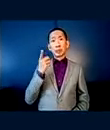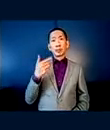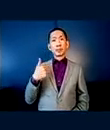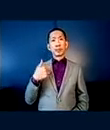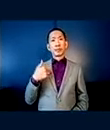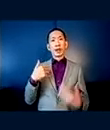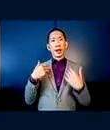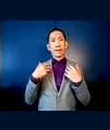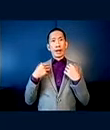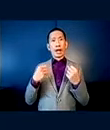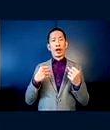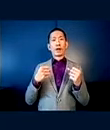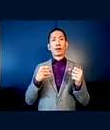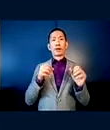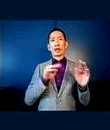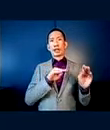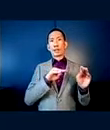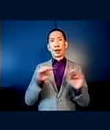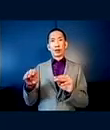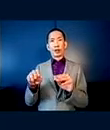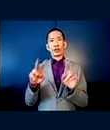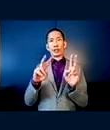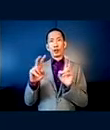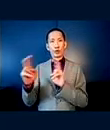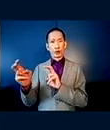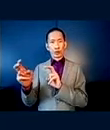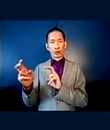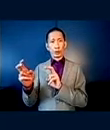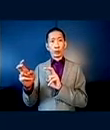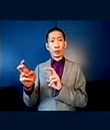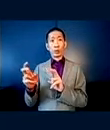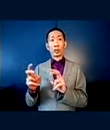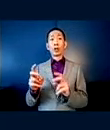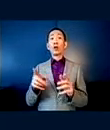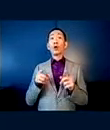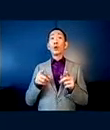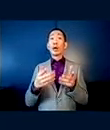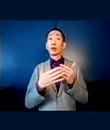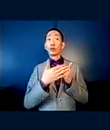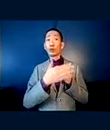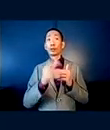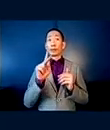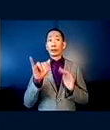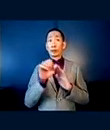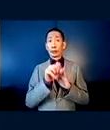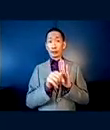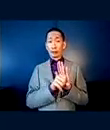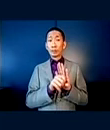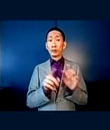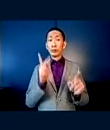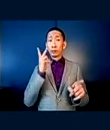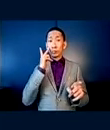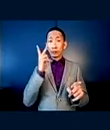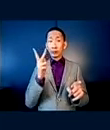SUSPECT THAT THERE IS A HEALTHY MIGRATION ISSUE GOING ON HERE. SO WHILE THE REST OF KENTUCKY AS